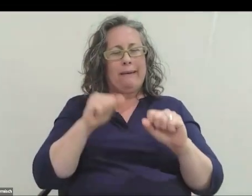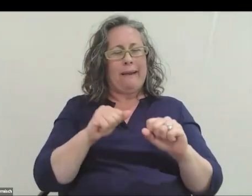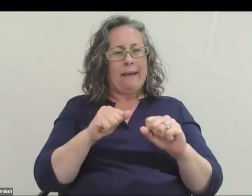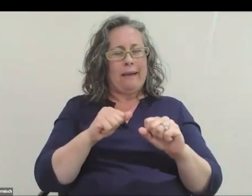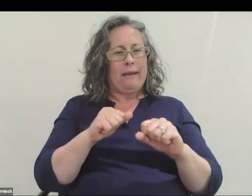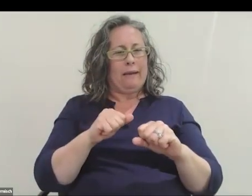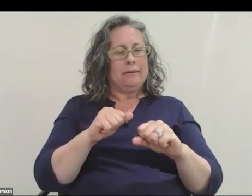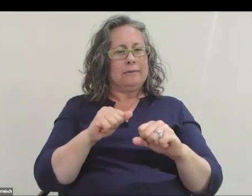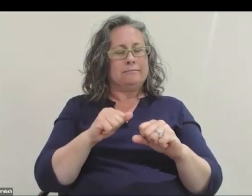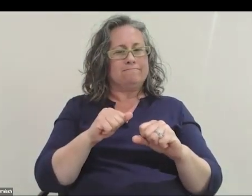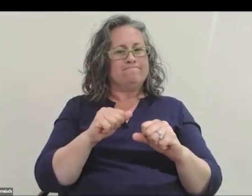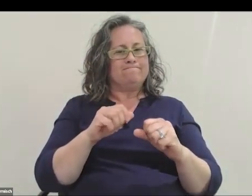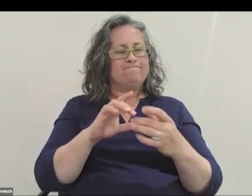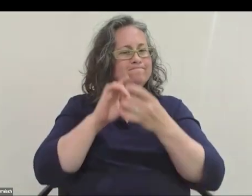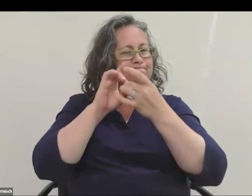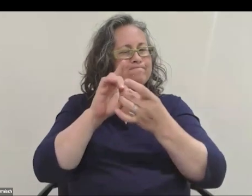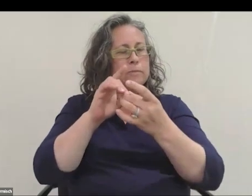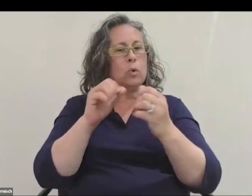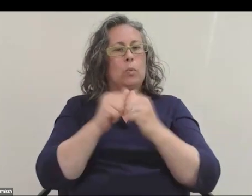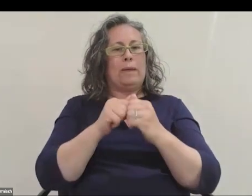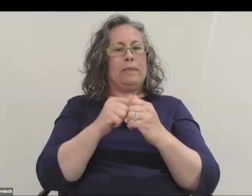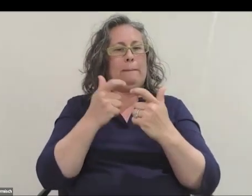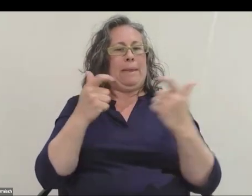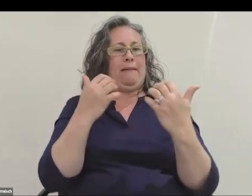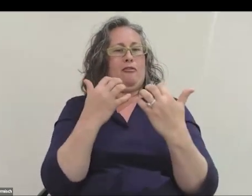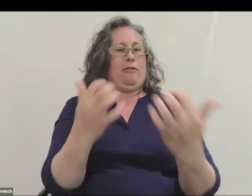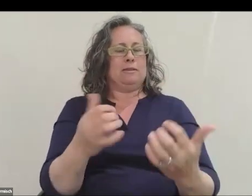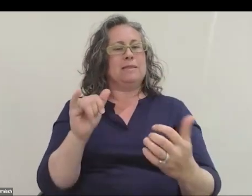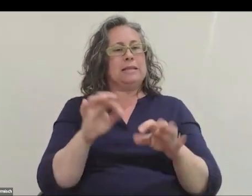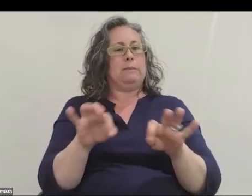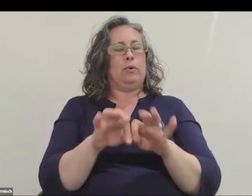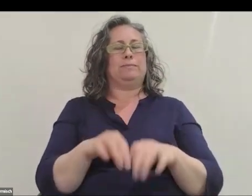How can we reach the bigger audience? That's really important to us.